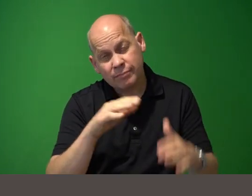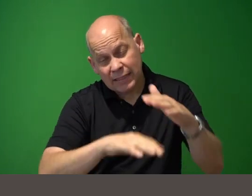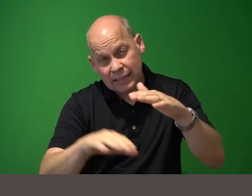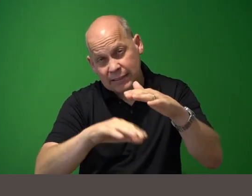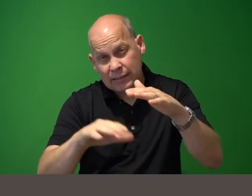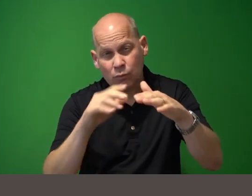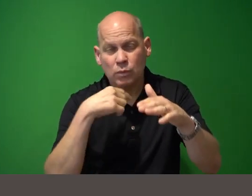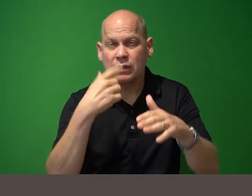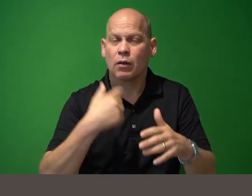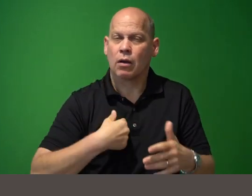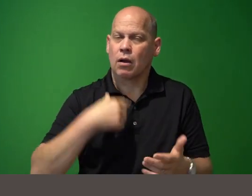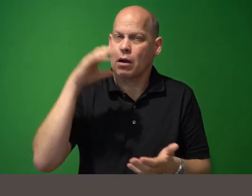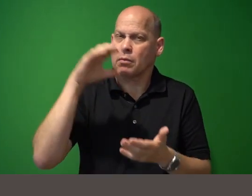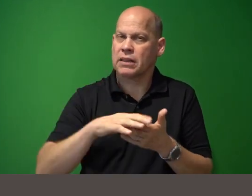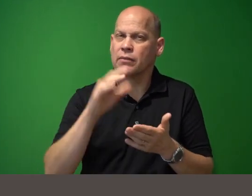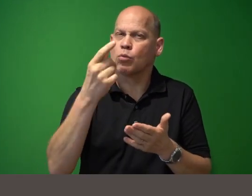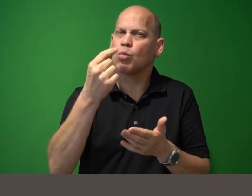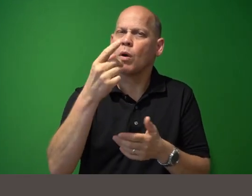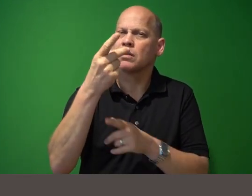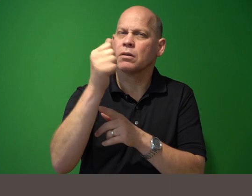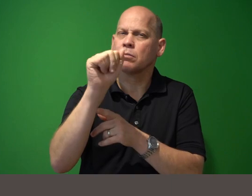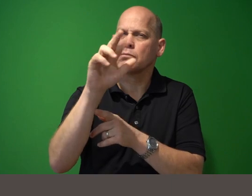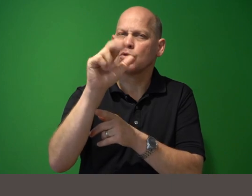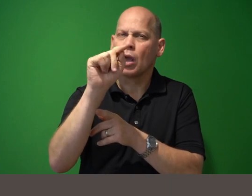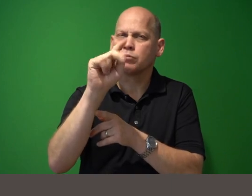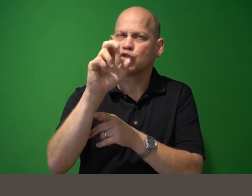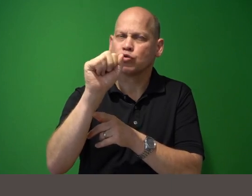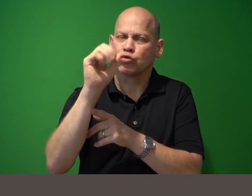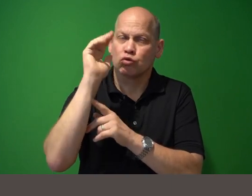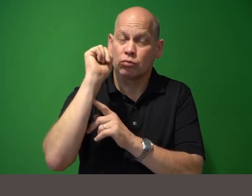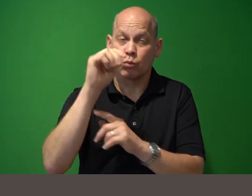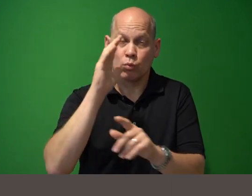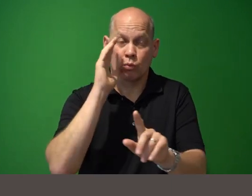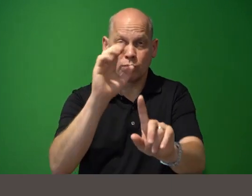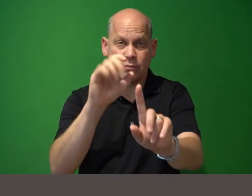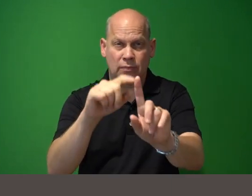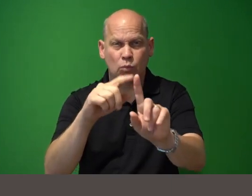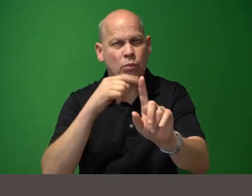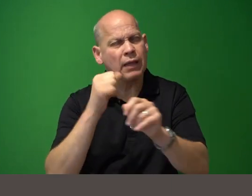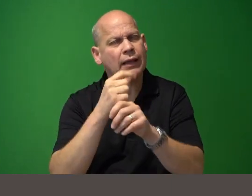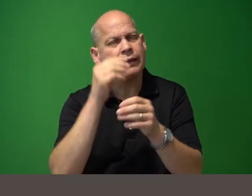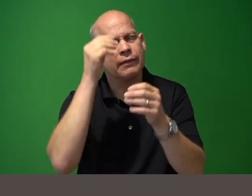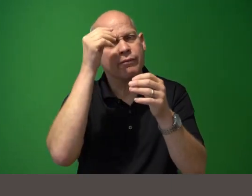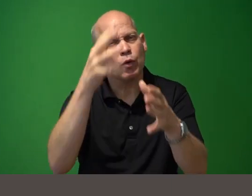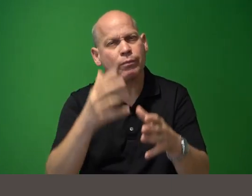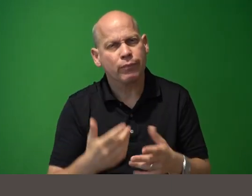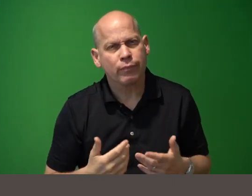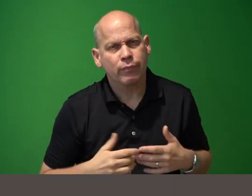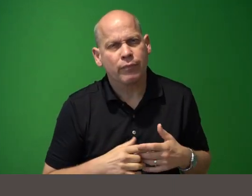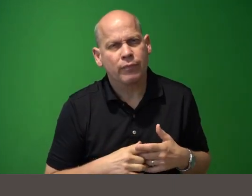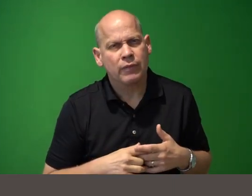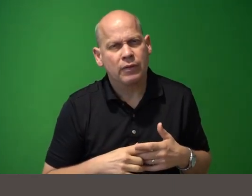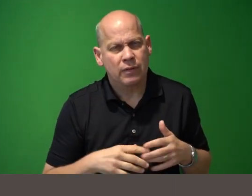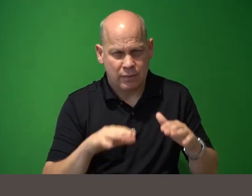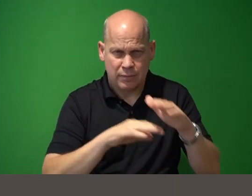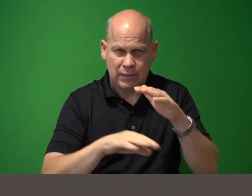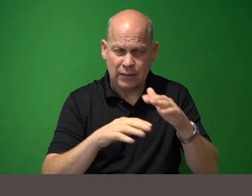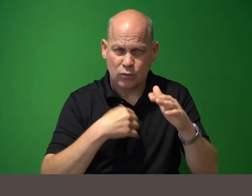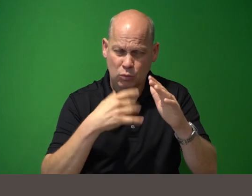is what these parameters are. So we make them weakly informative, so that basically is we have some indication what the range could be,